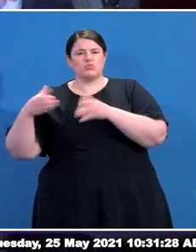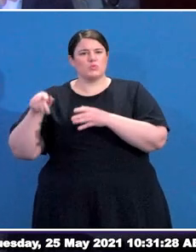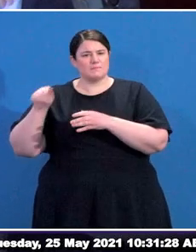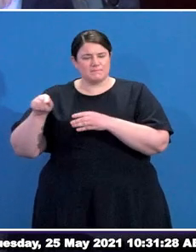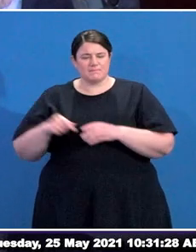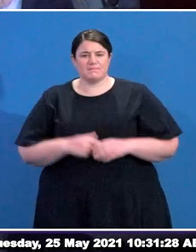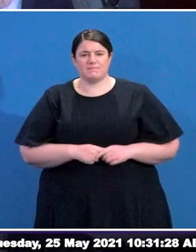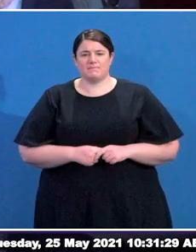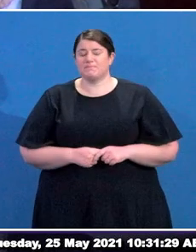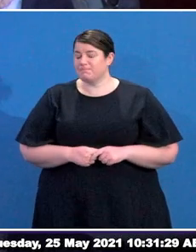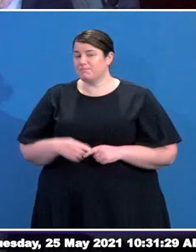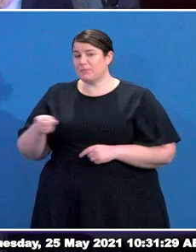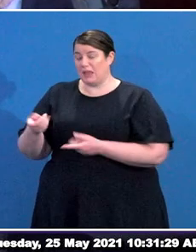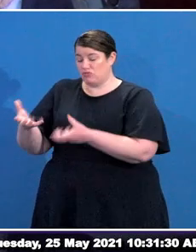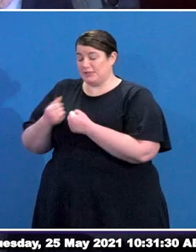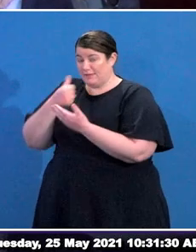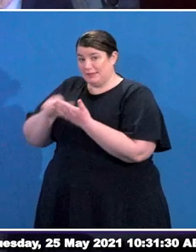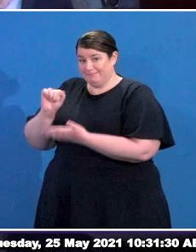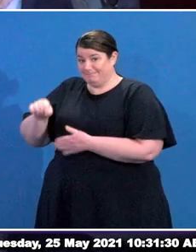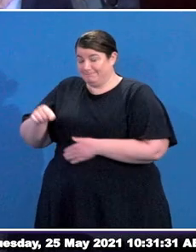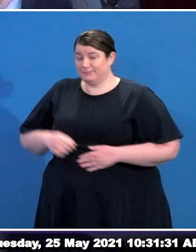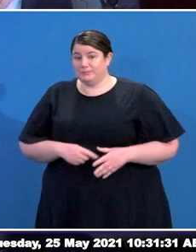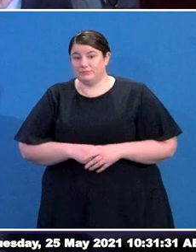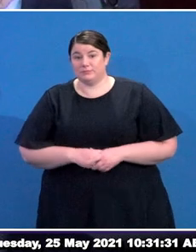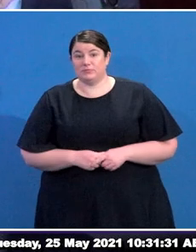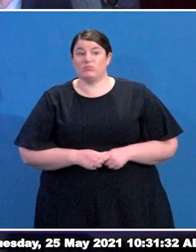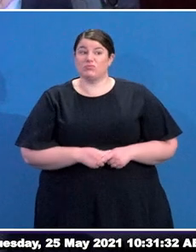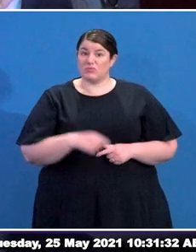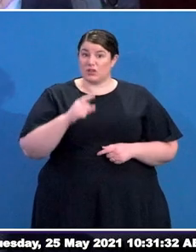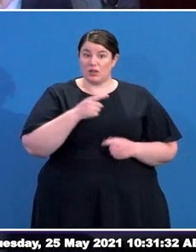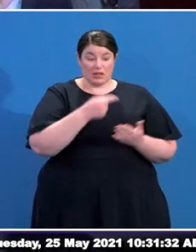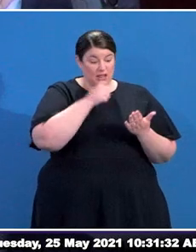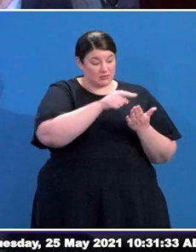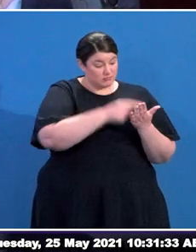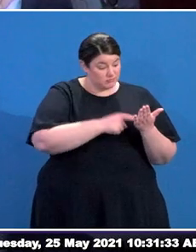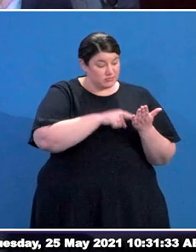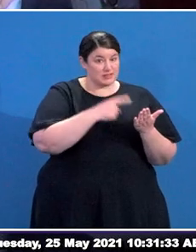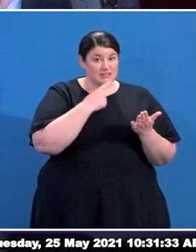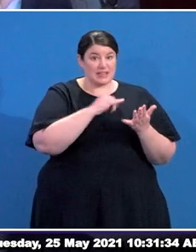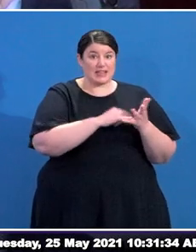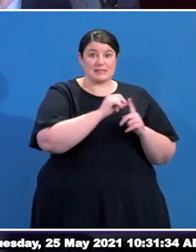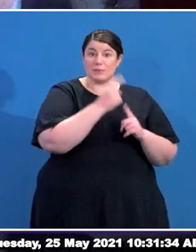And the letter also advised that staff members had been suspended. So it's SP1 and SP2 who have been suspended,